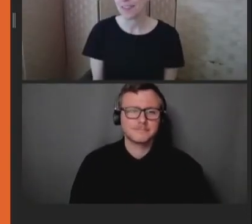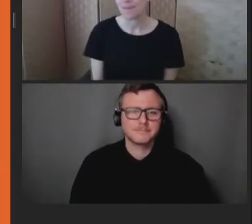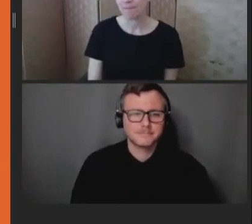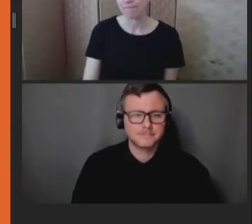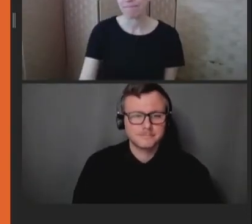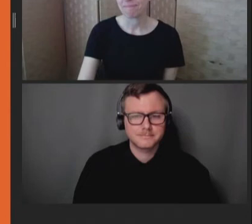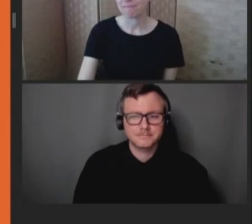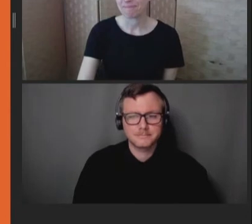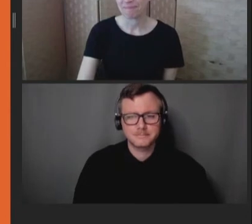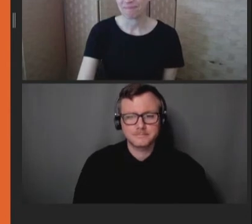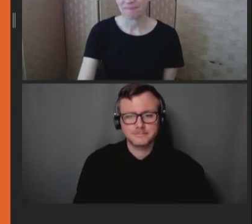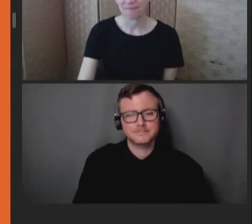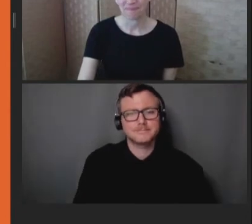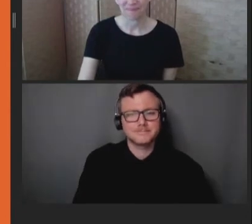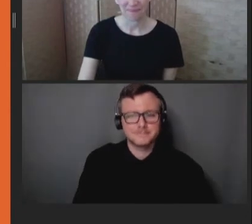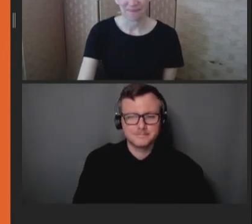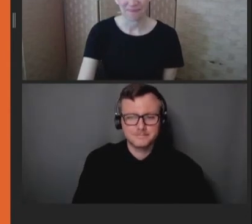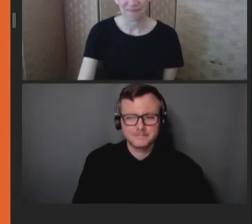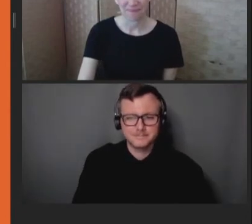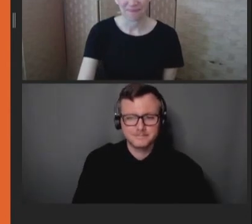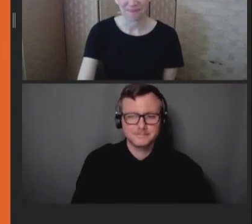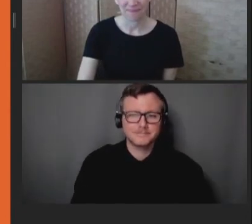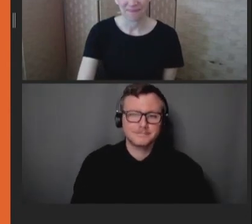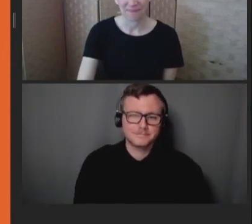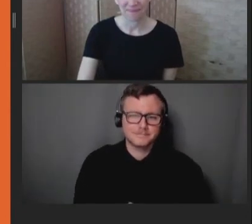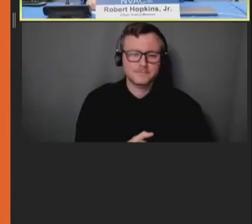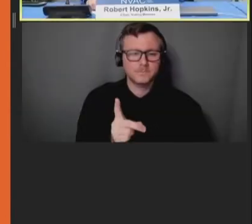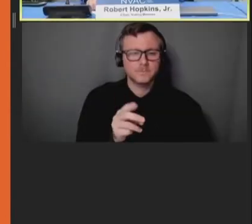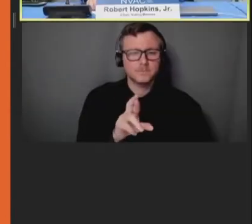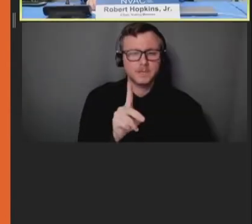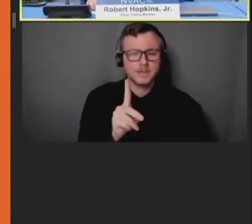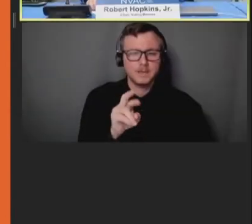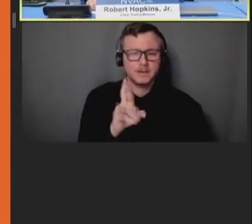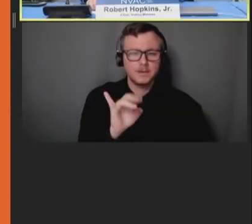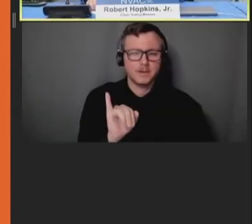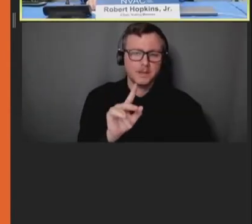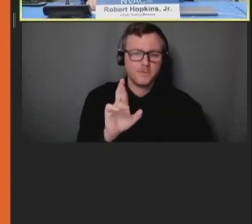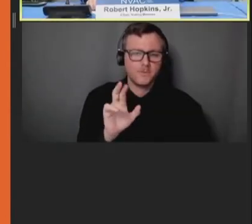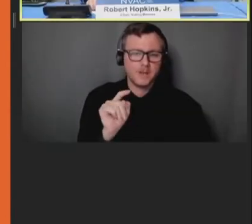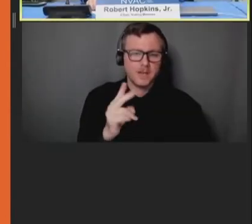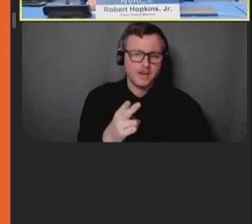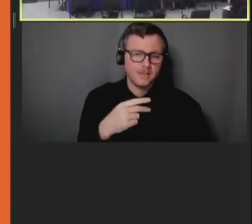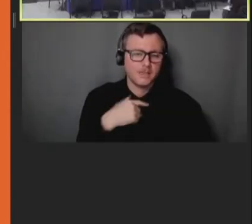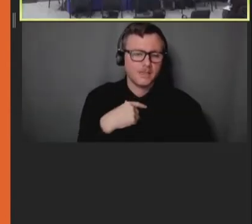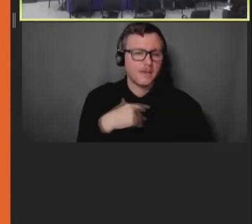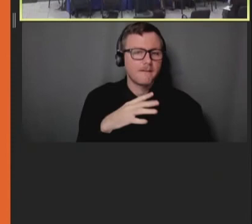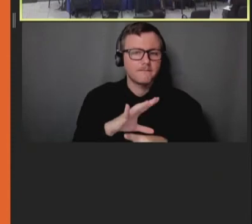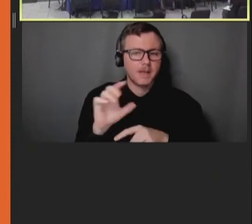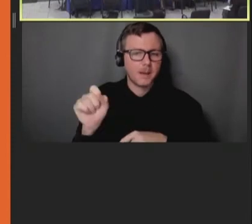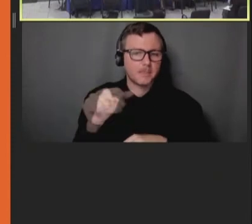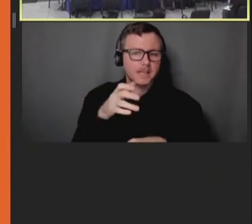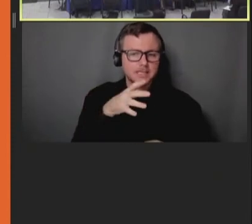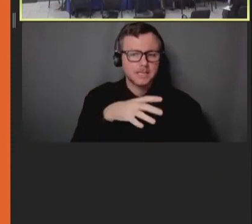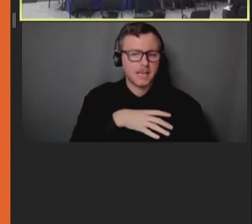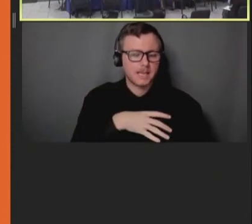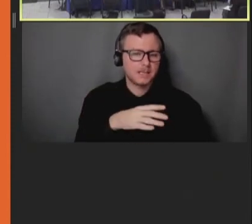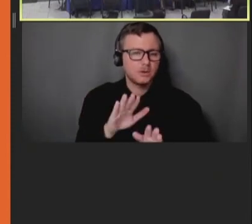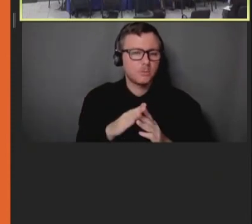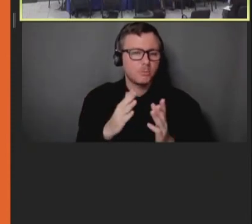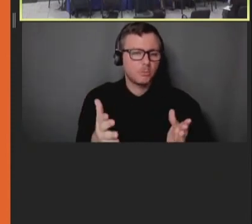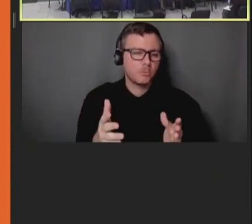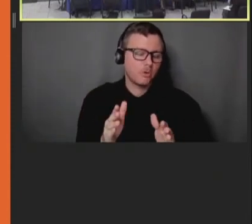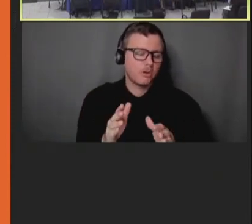Keri Rath: